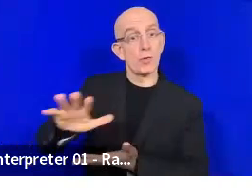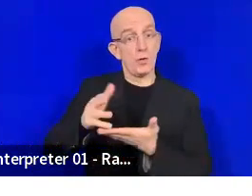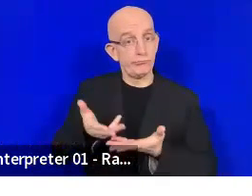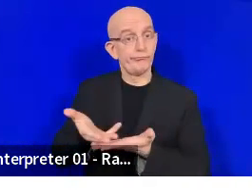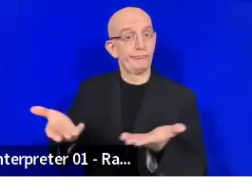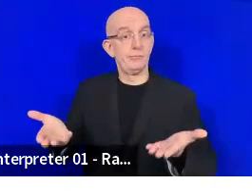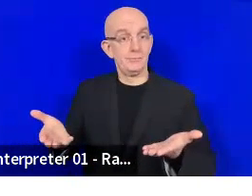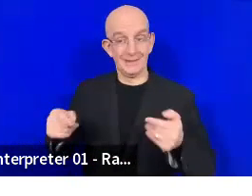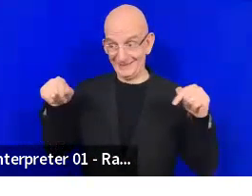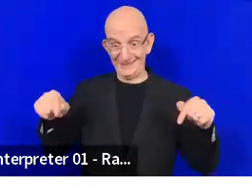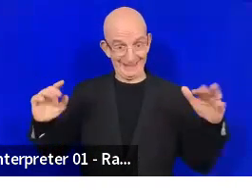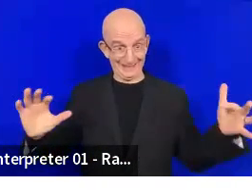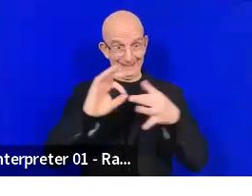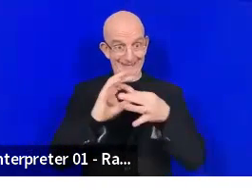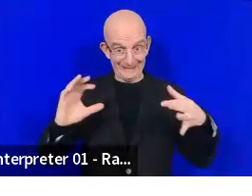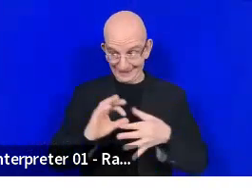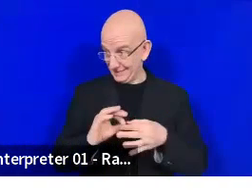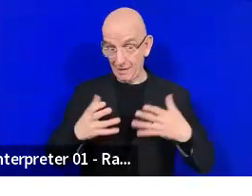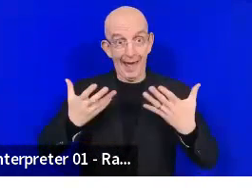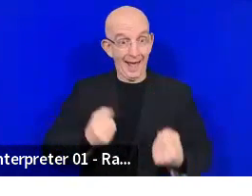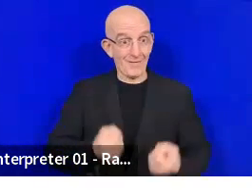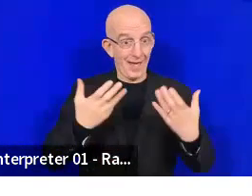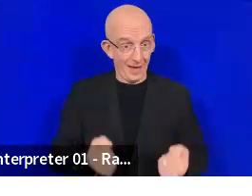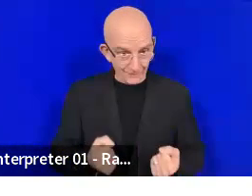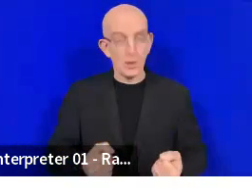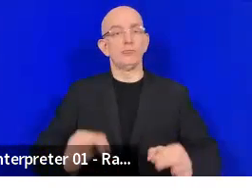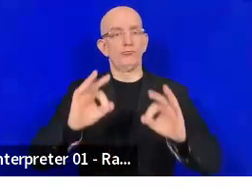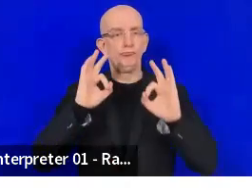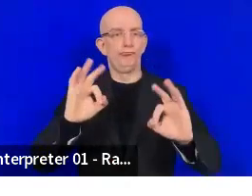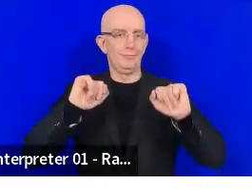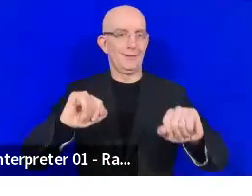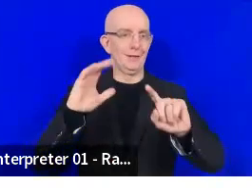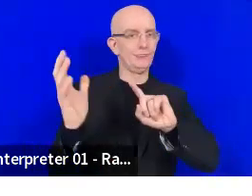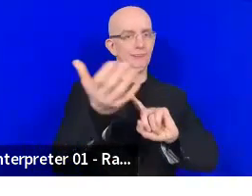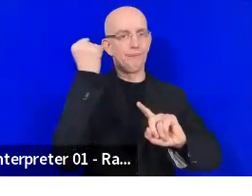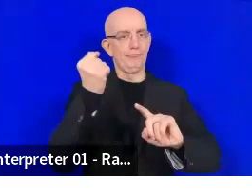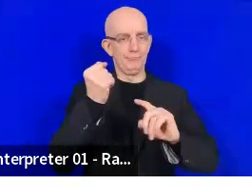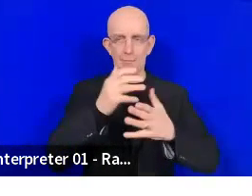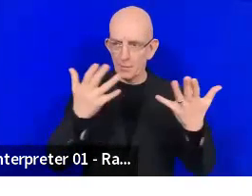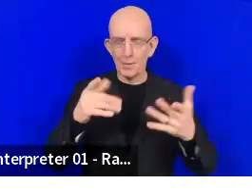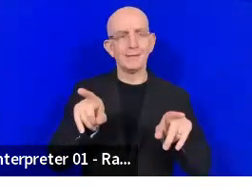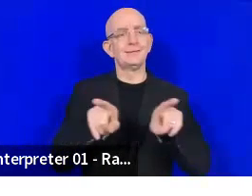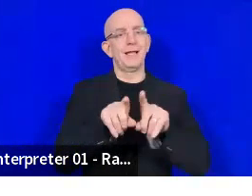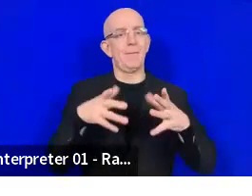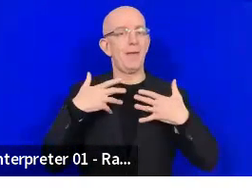systems, and so we felt that it's important that we strengthen that area as well.